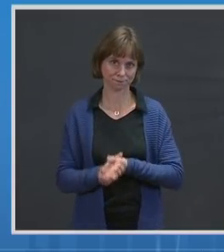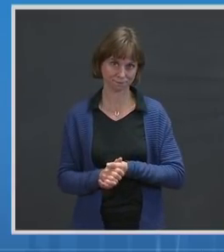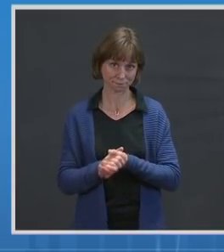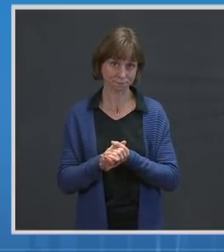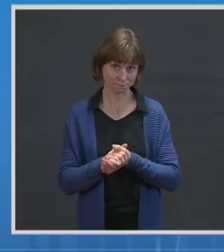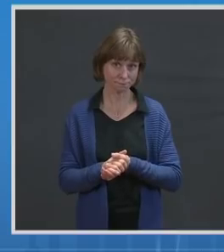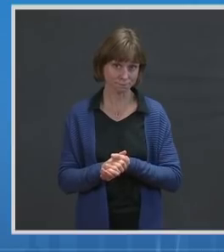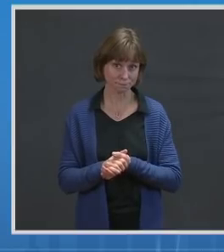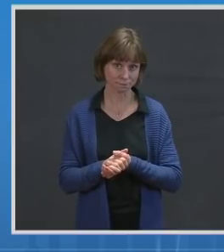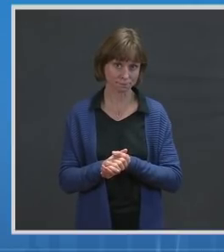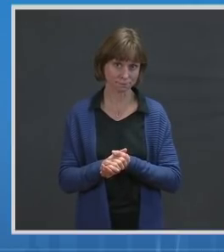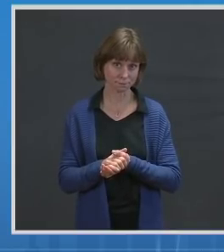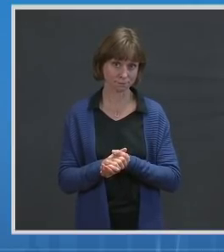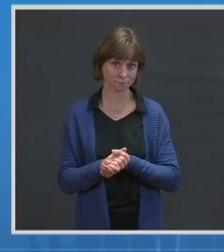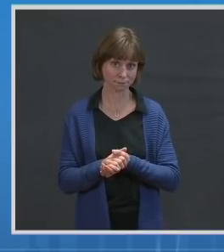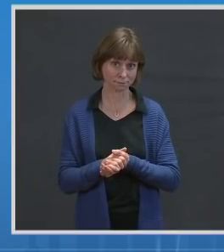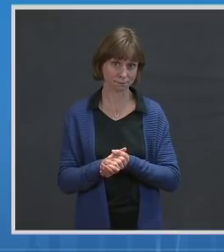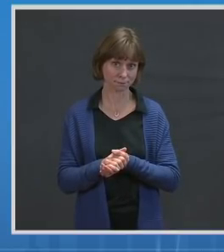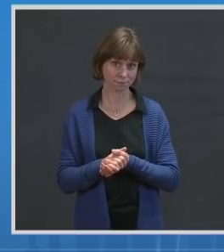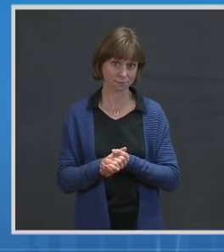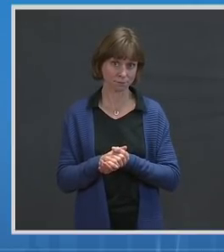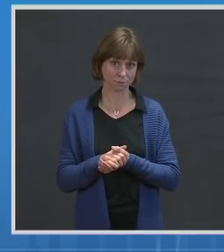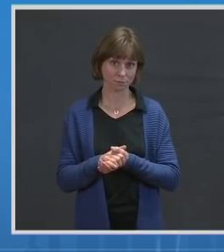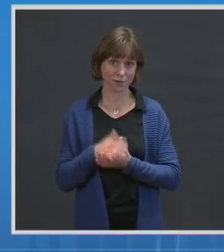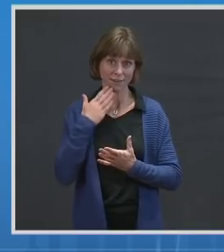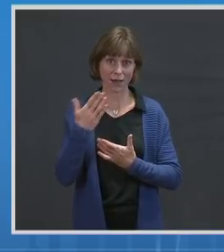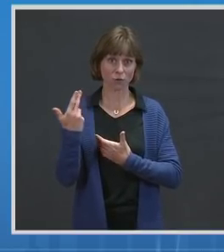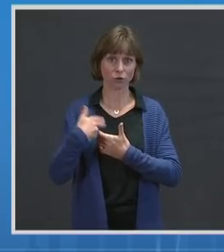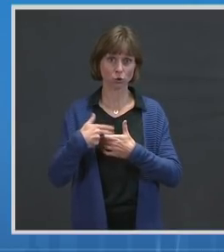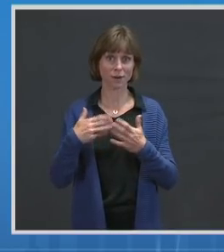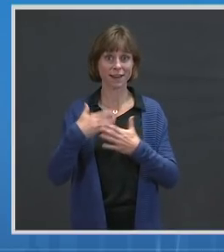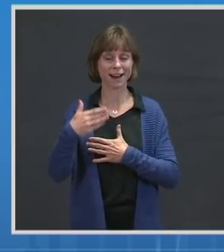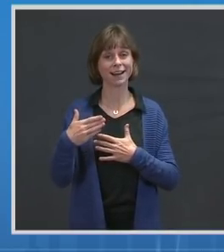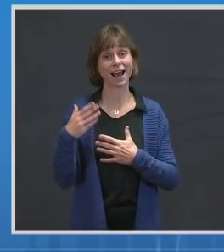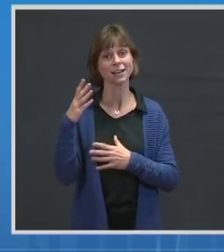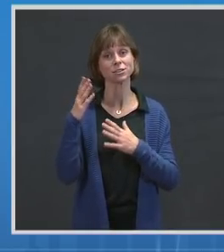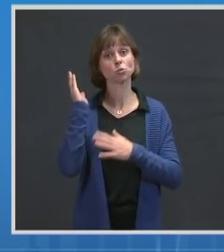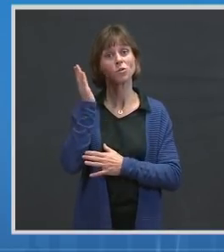The next briefing will be on Friday. Thank you.